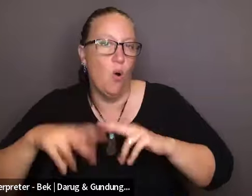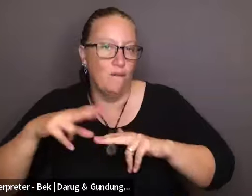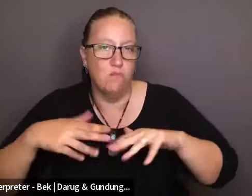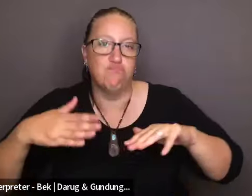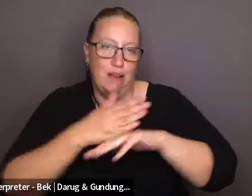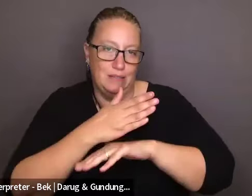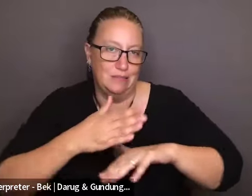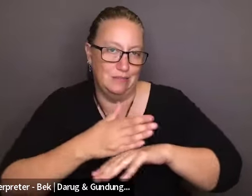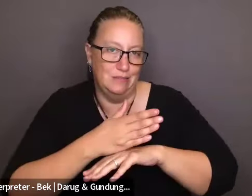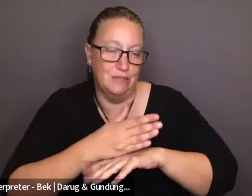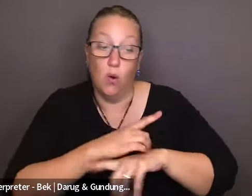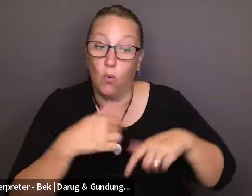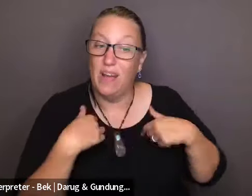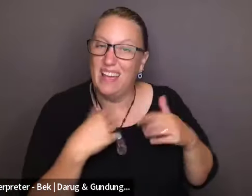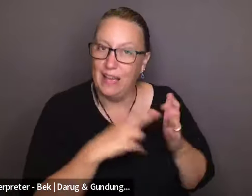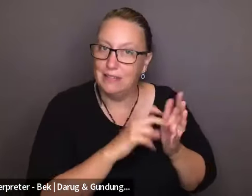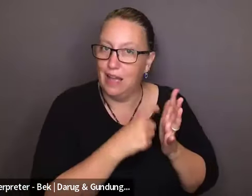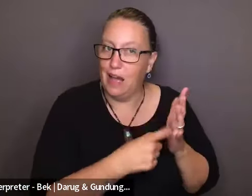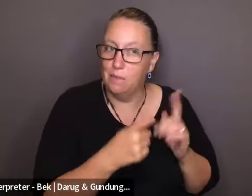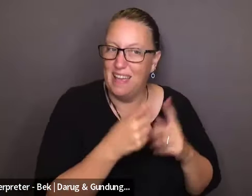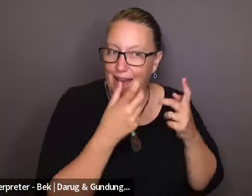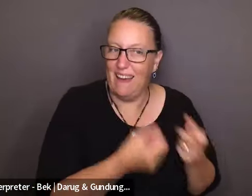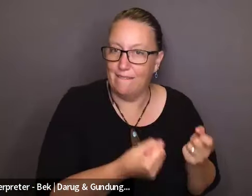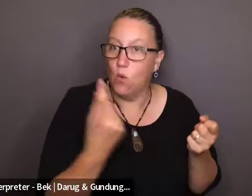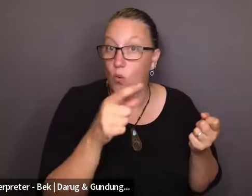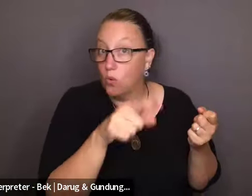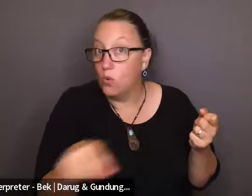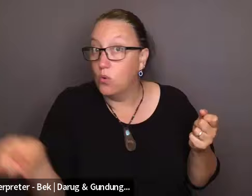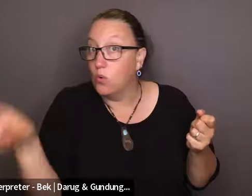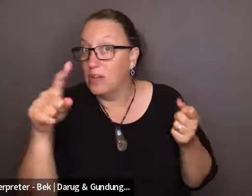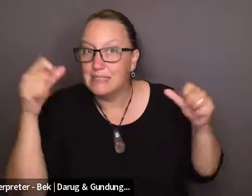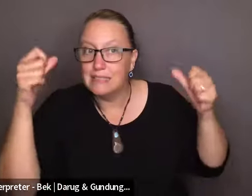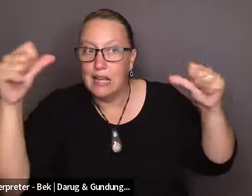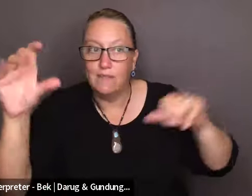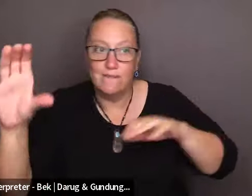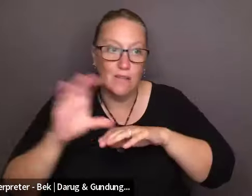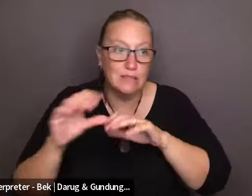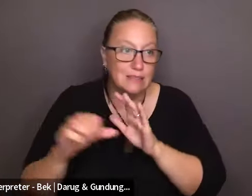to account for participating for the successful teams in communities of practice. Community of practice is